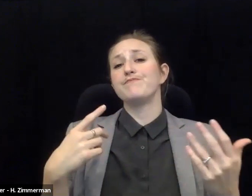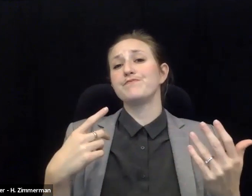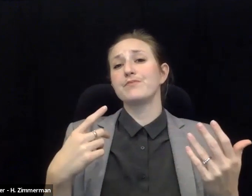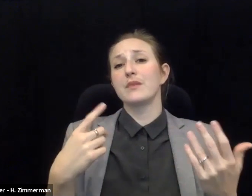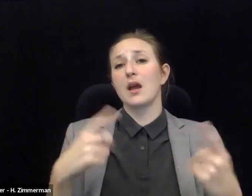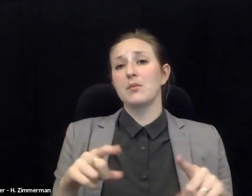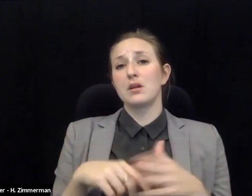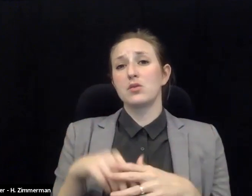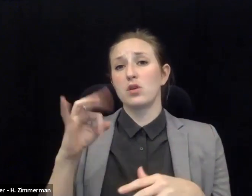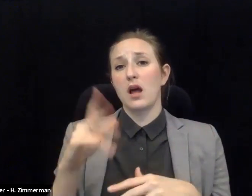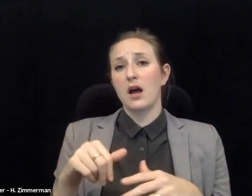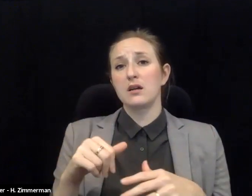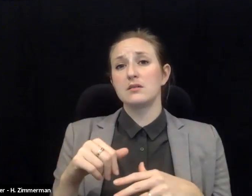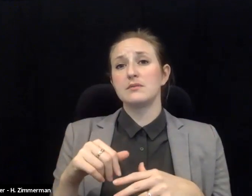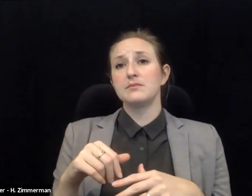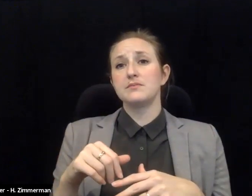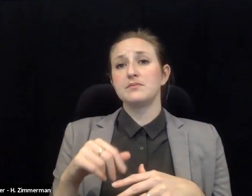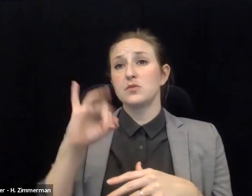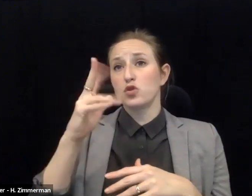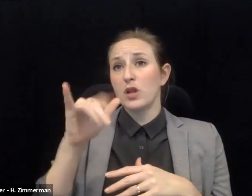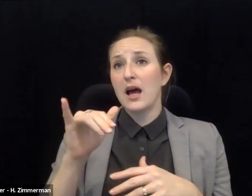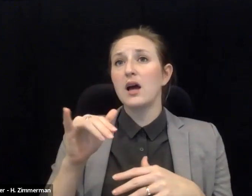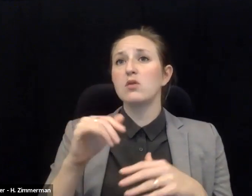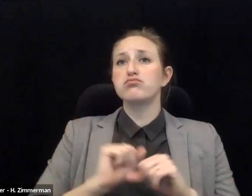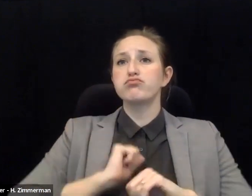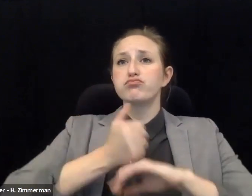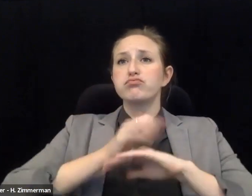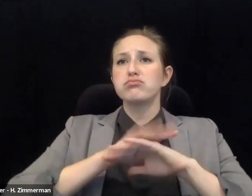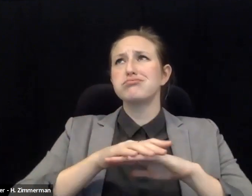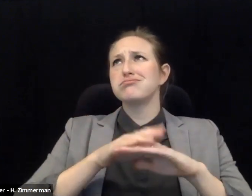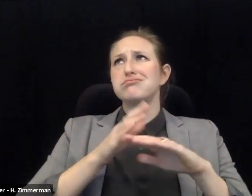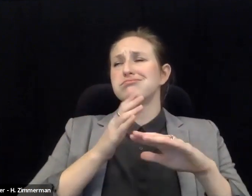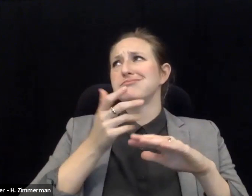launched and nearly two dozen courses with over a dozen of our